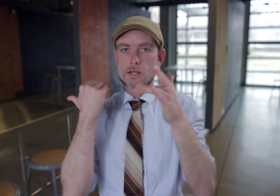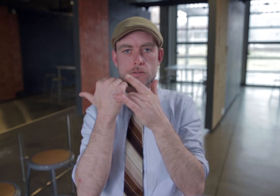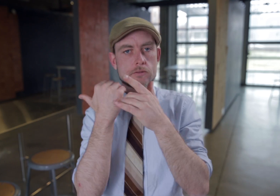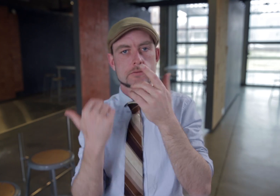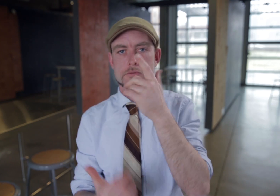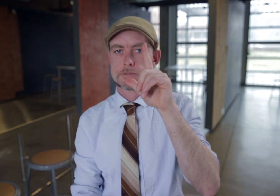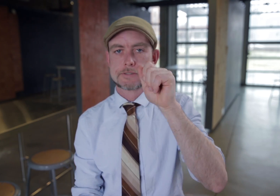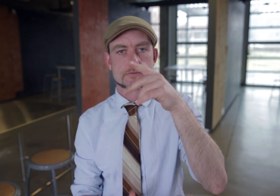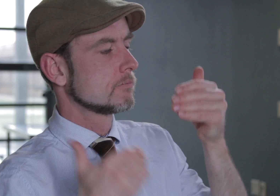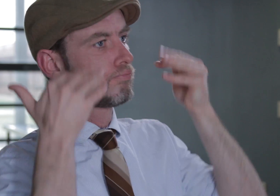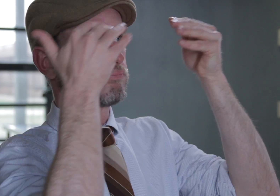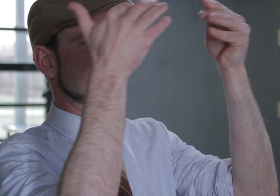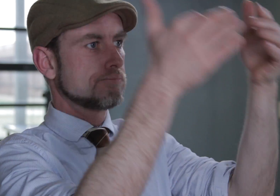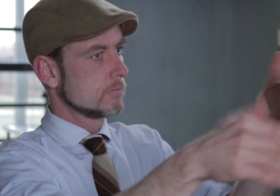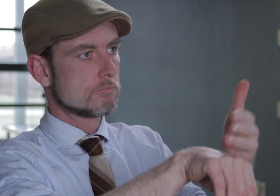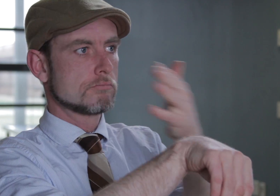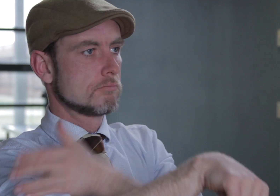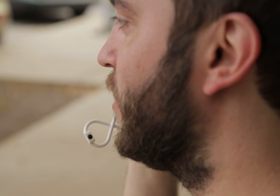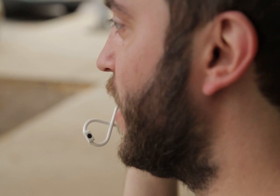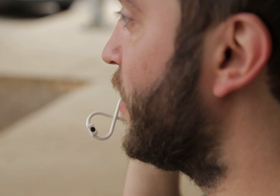Robert: This is a big technological leap, a huge advancement.